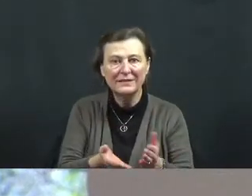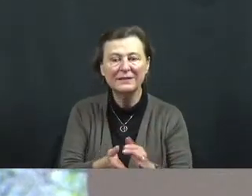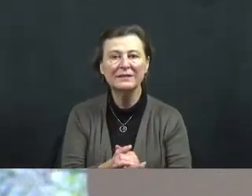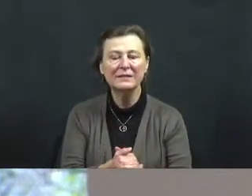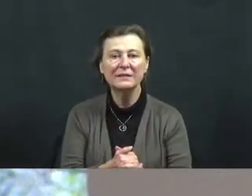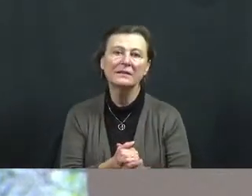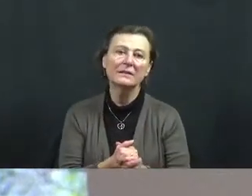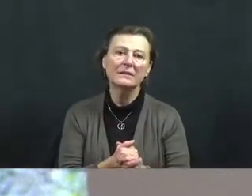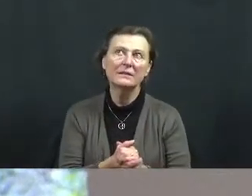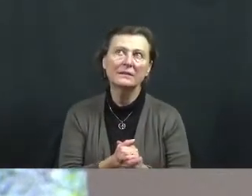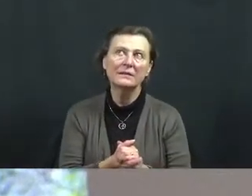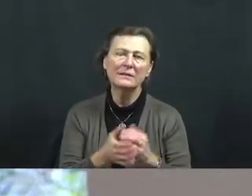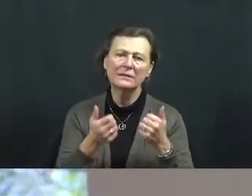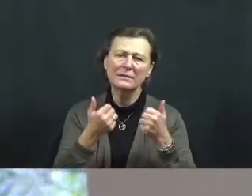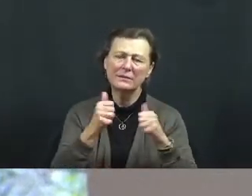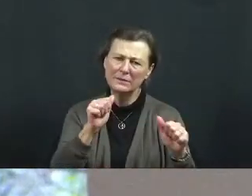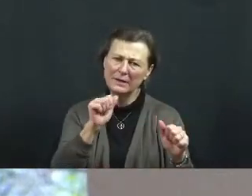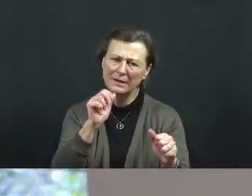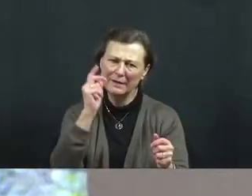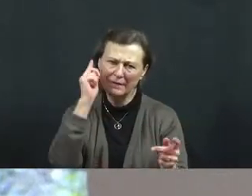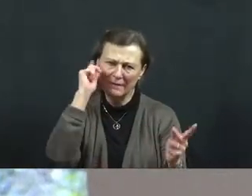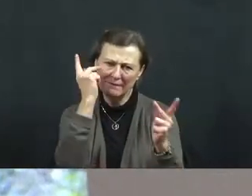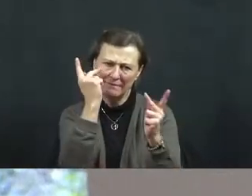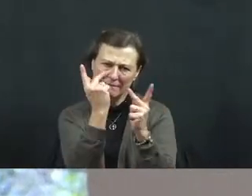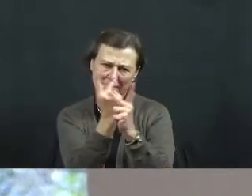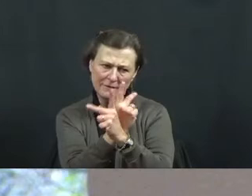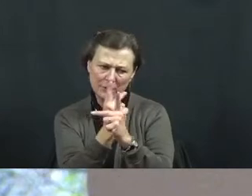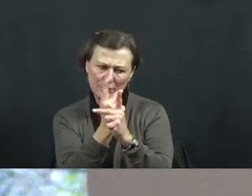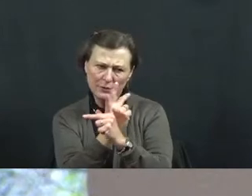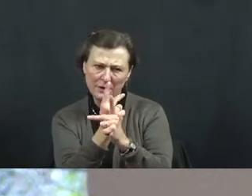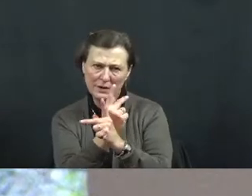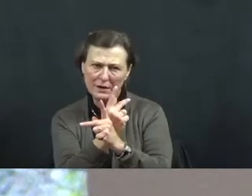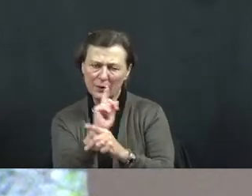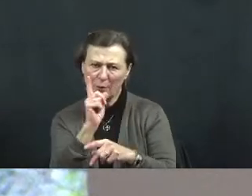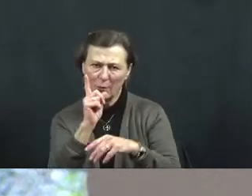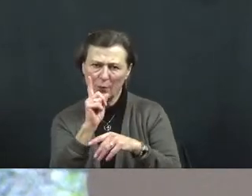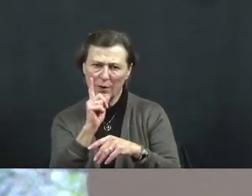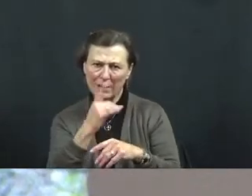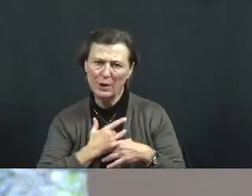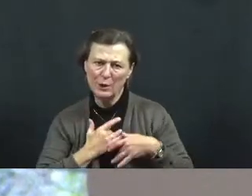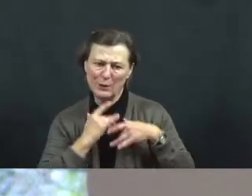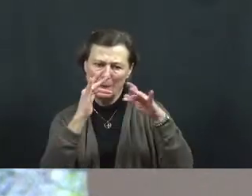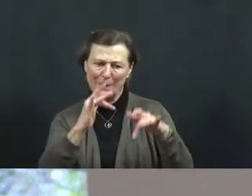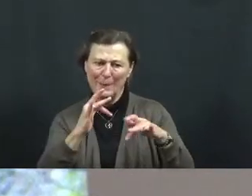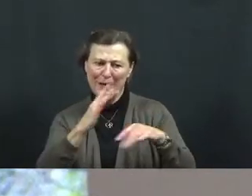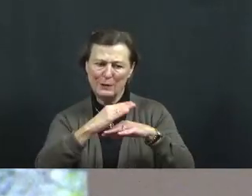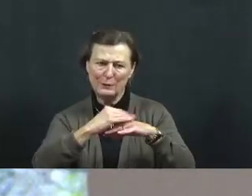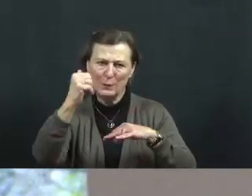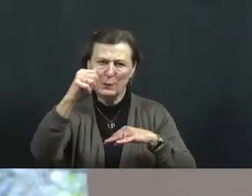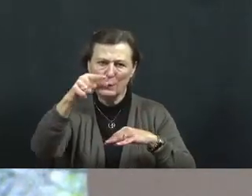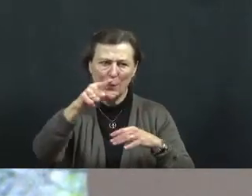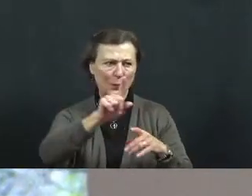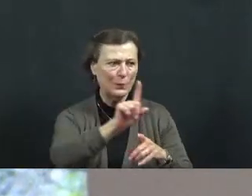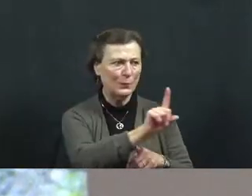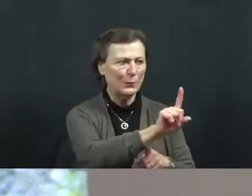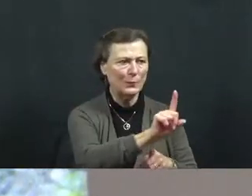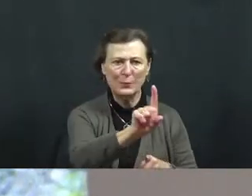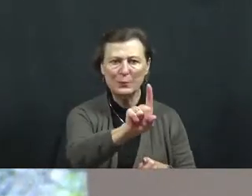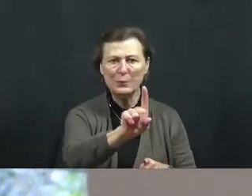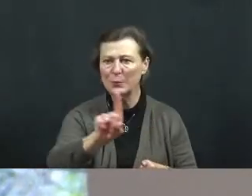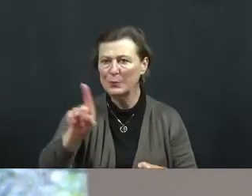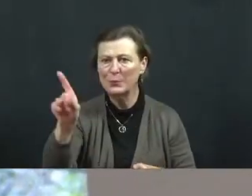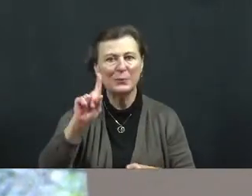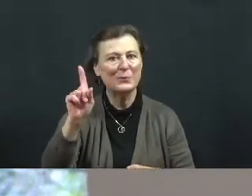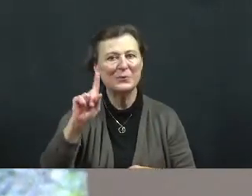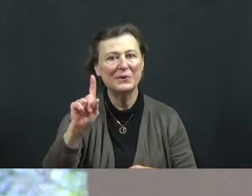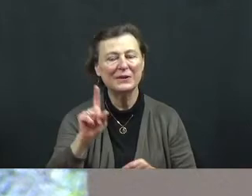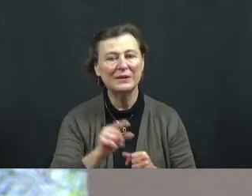See if you can discern where the call of compassion is directing you.